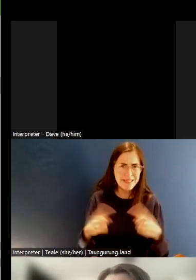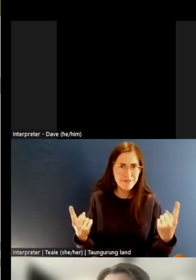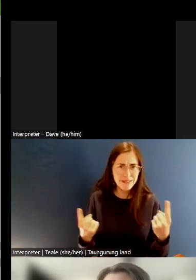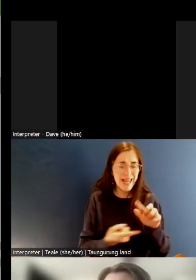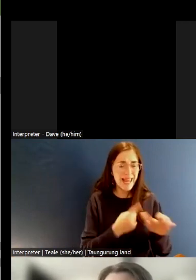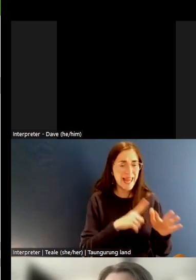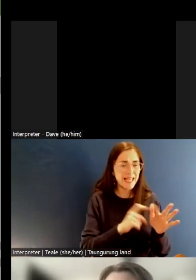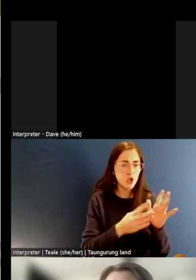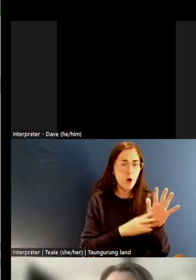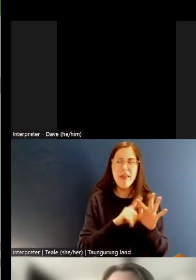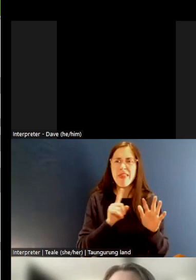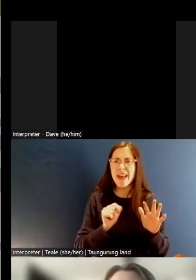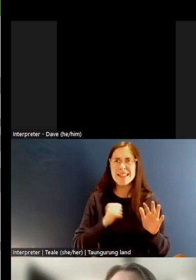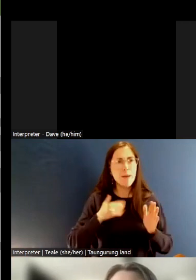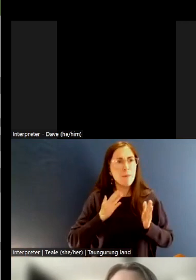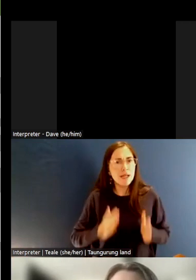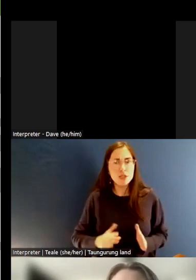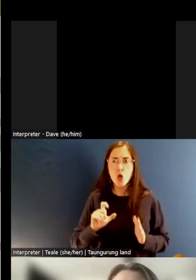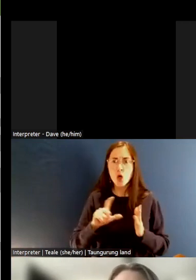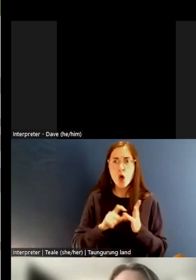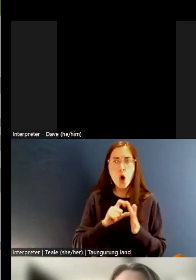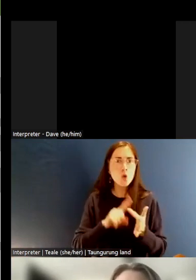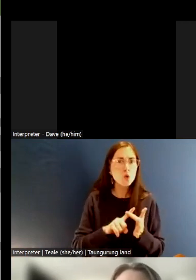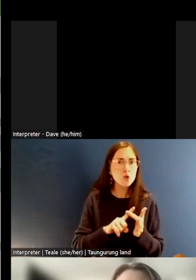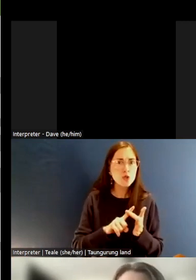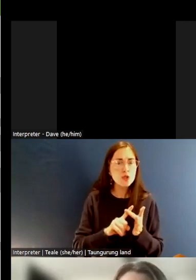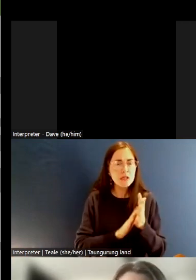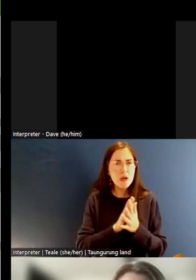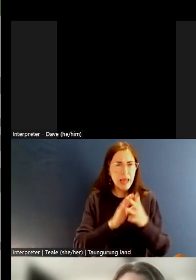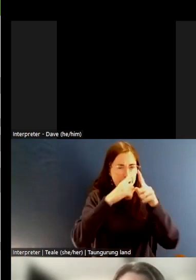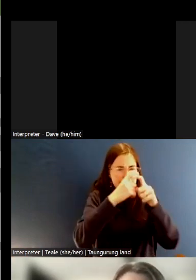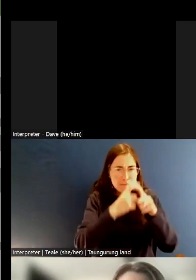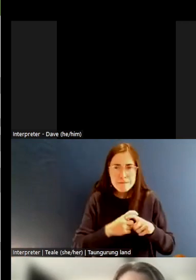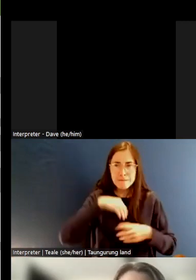So the regions of the DNA that we know, code for genes, code for proteins.